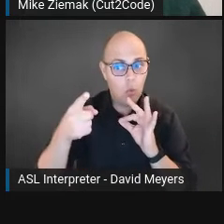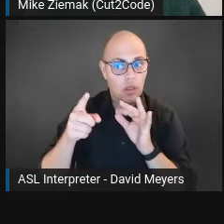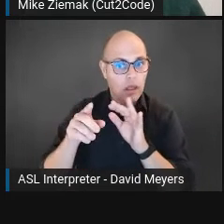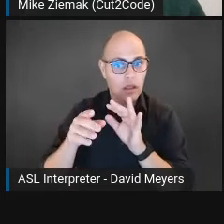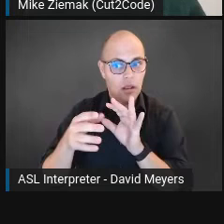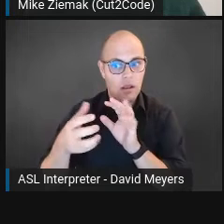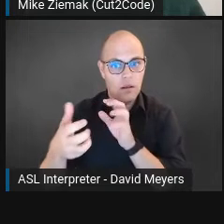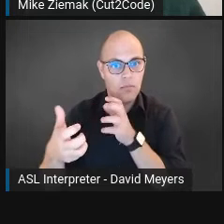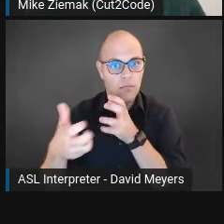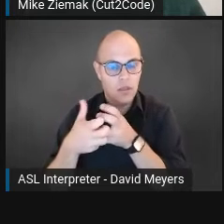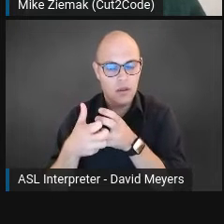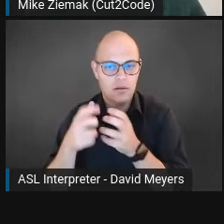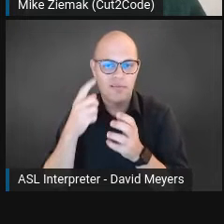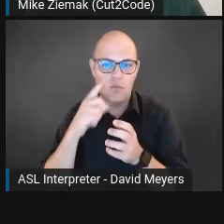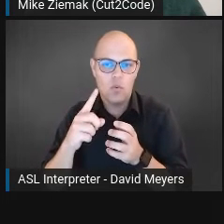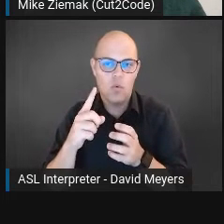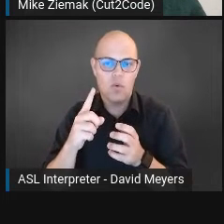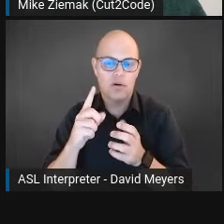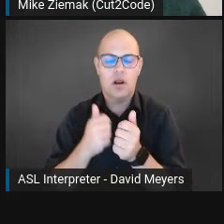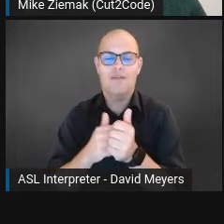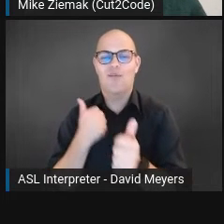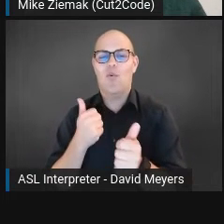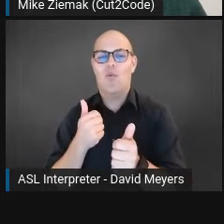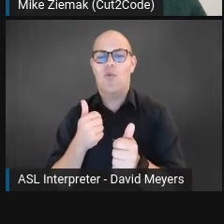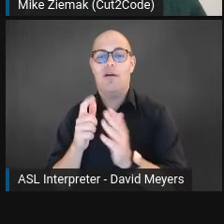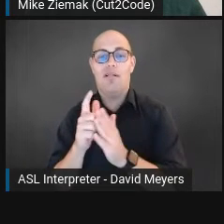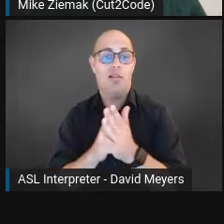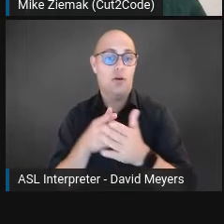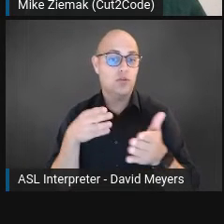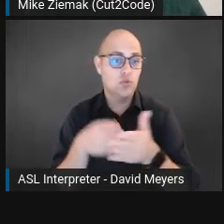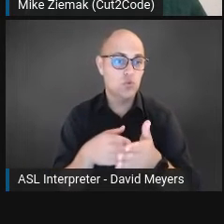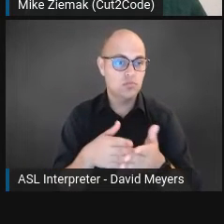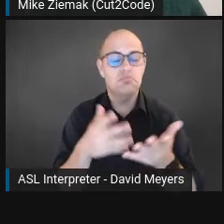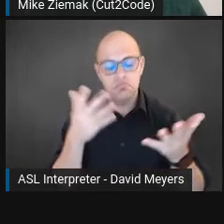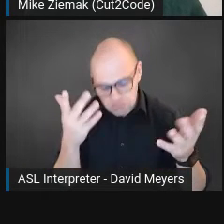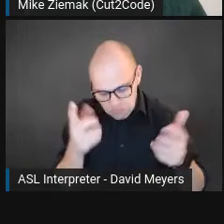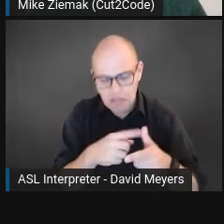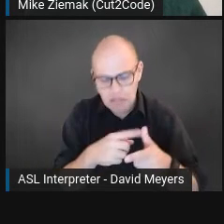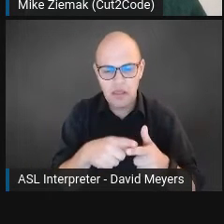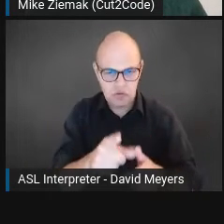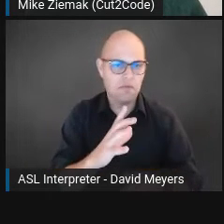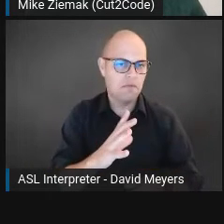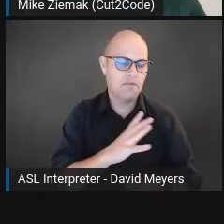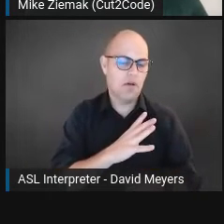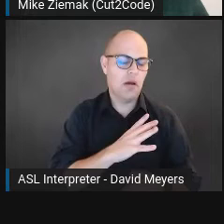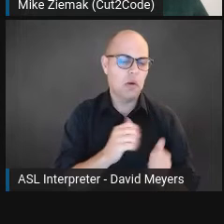to avoid lawsuits, you'll probably be fine with using just one of them. Having said that, if you really want